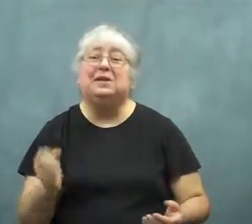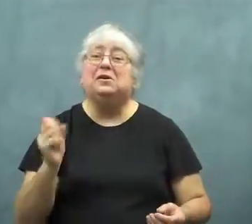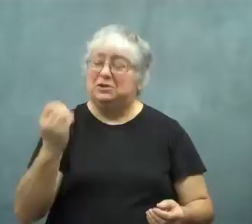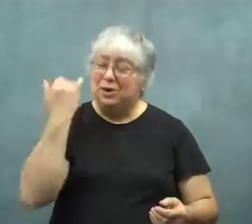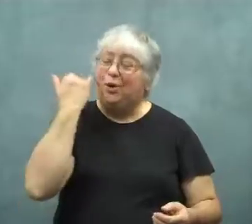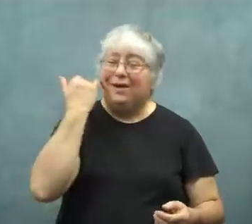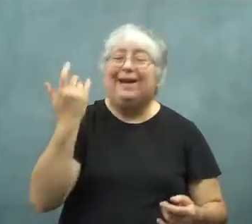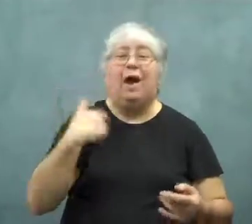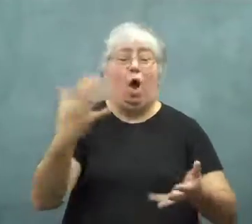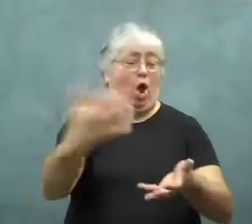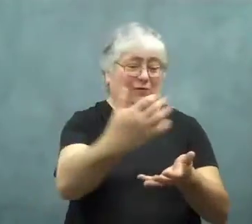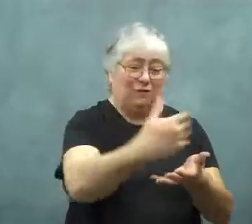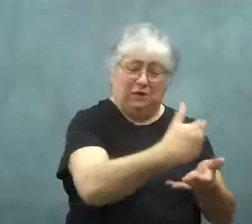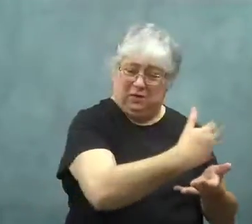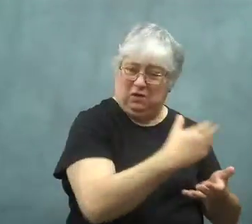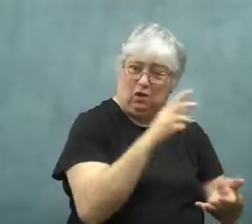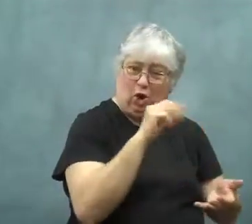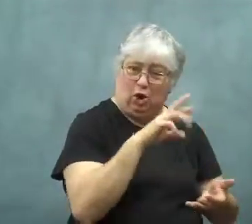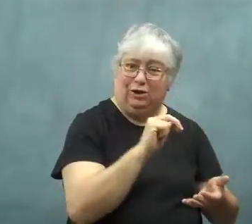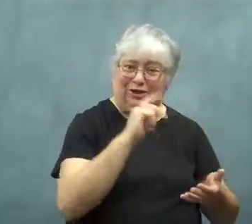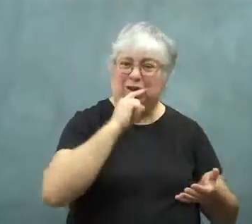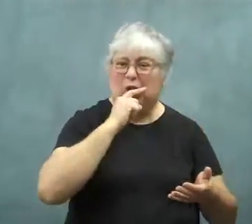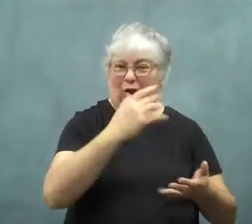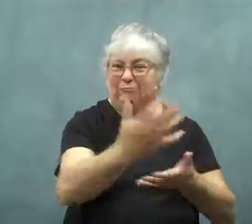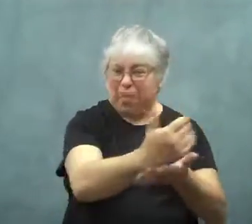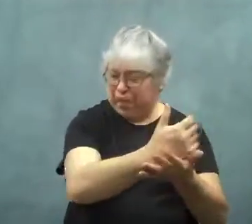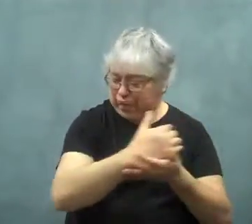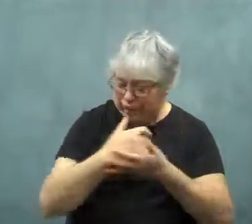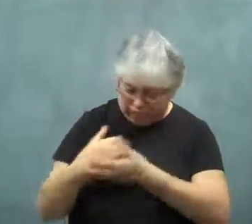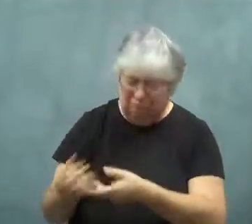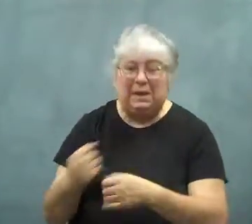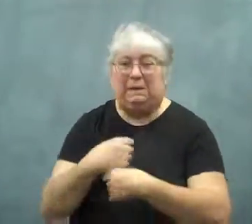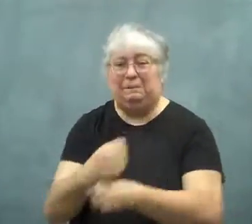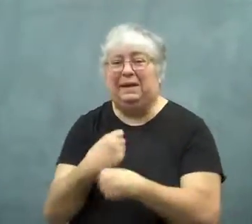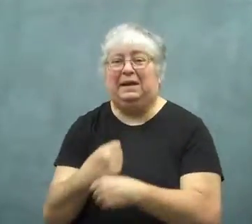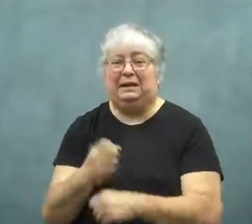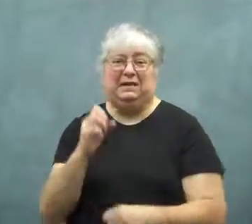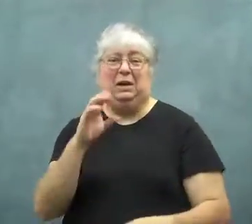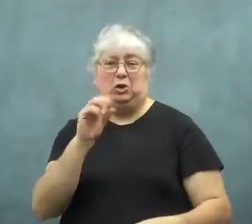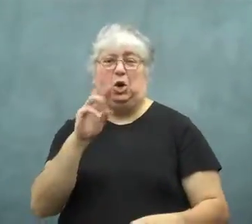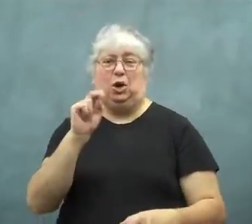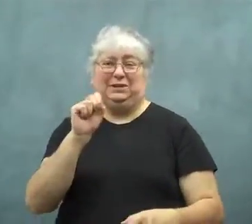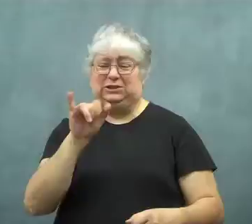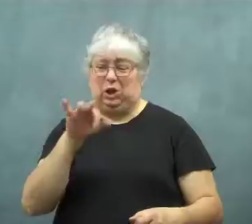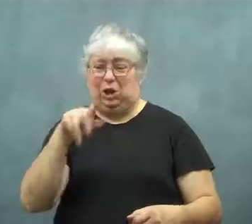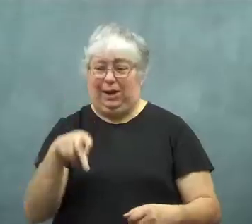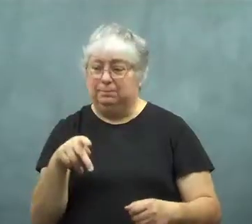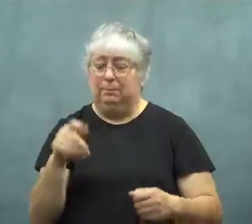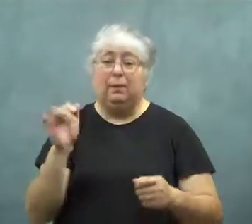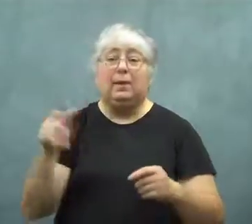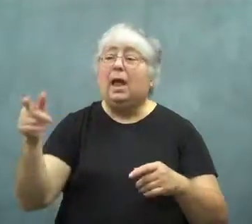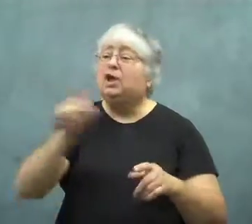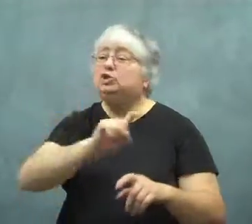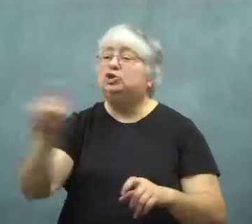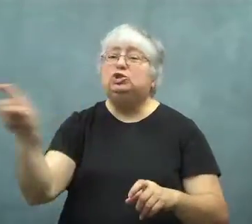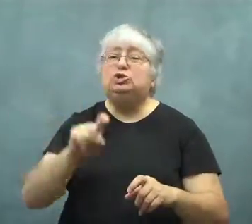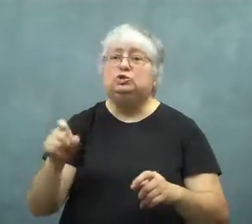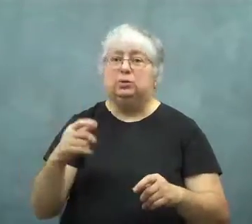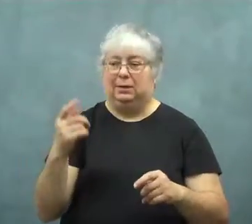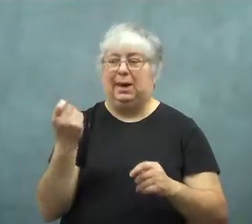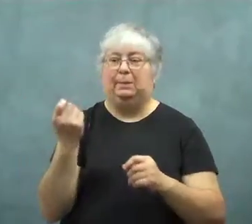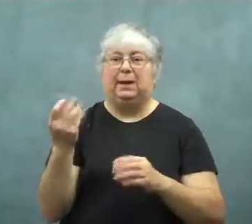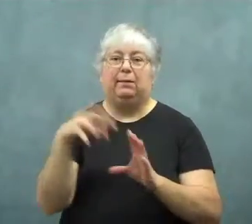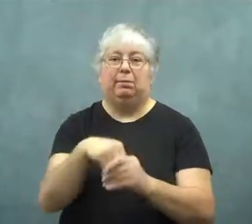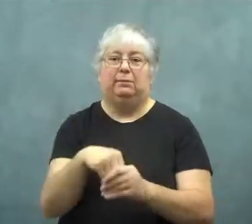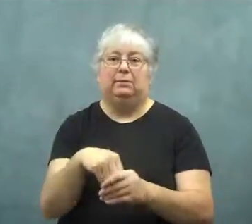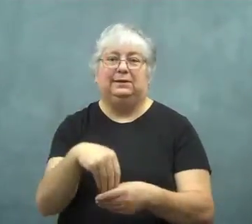The corn is harvested and used to make corn syrup.